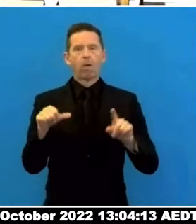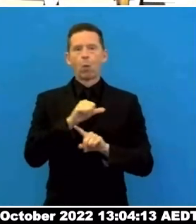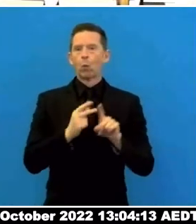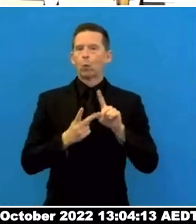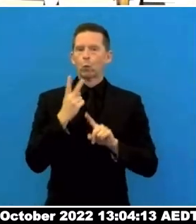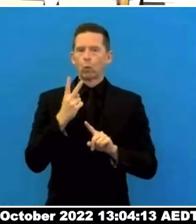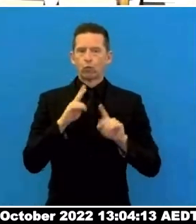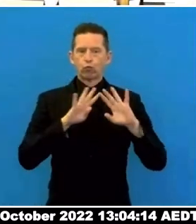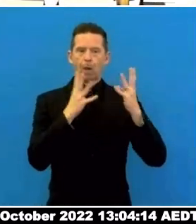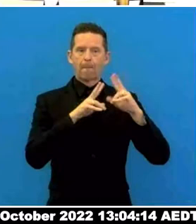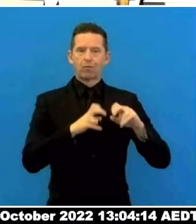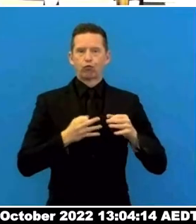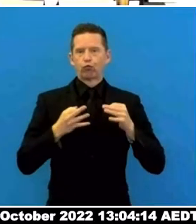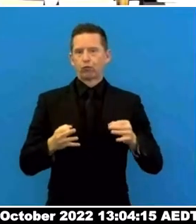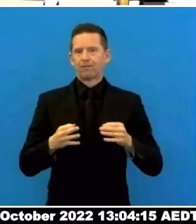The Royal Commission is adjourned.